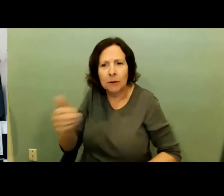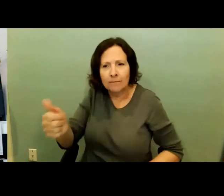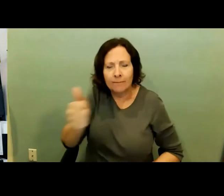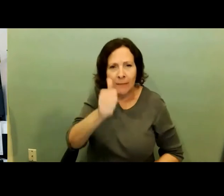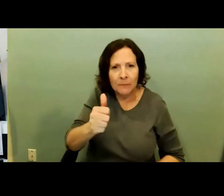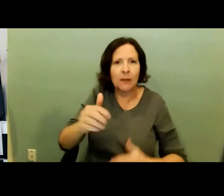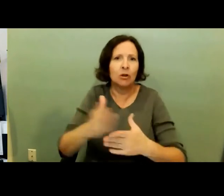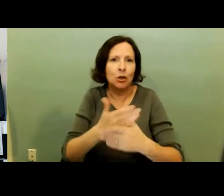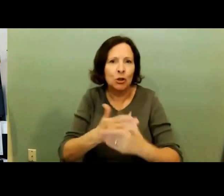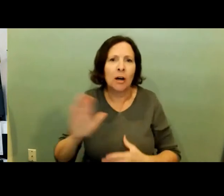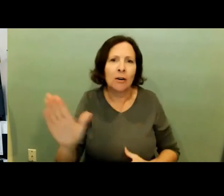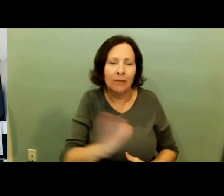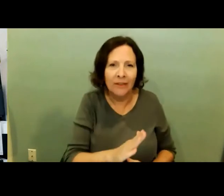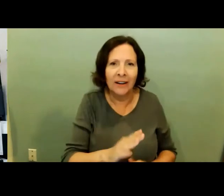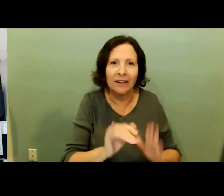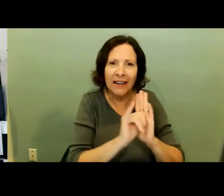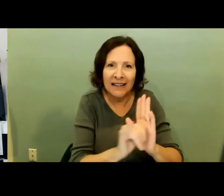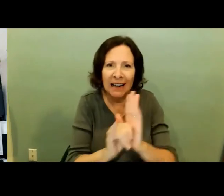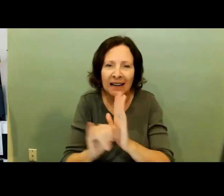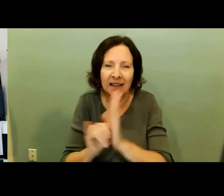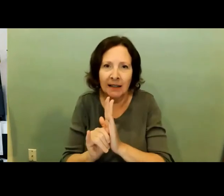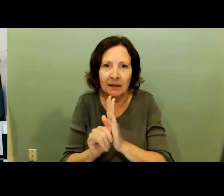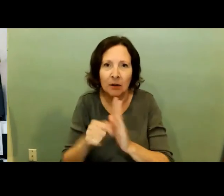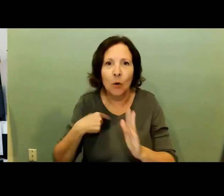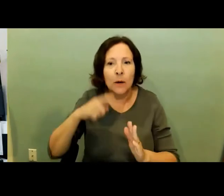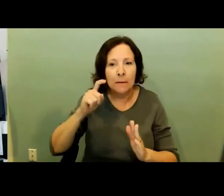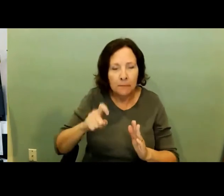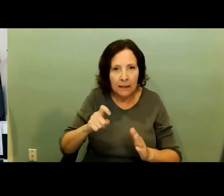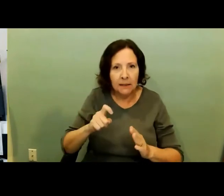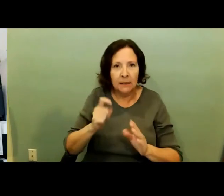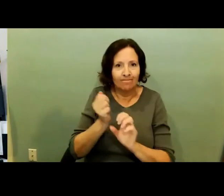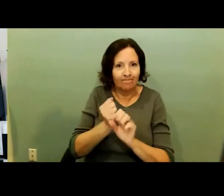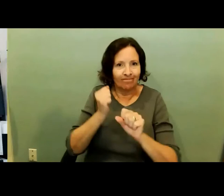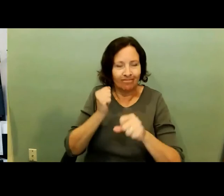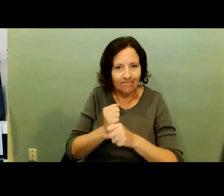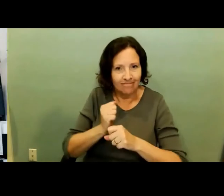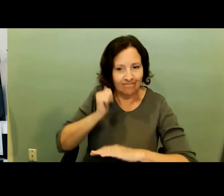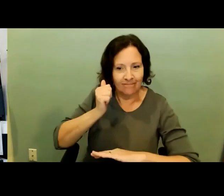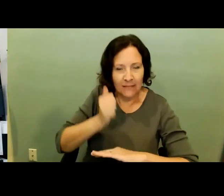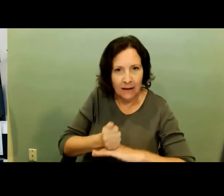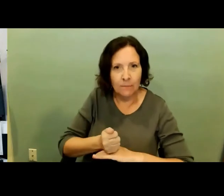learning environments for us to break our own tendencies for biases and help others to do the